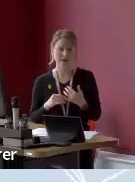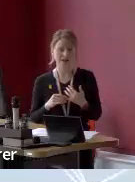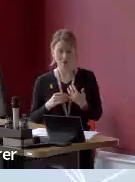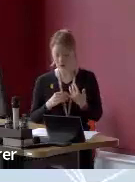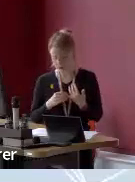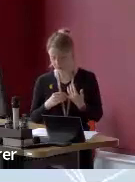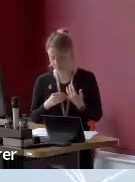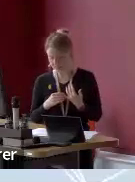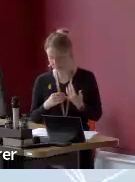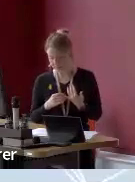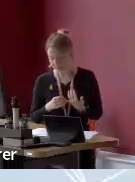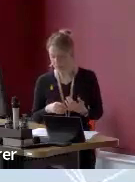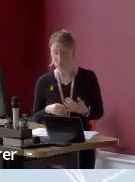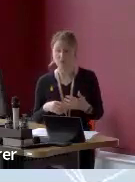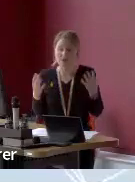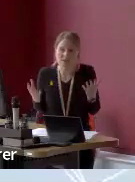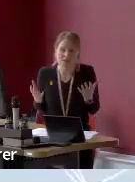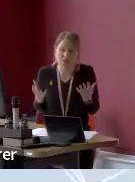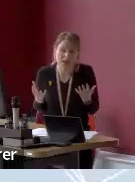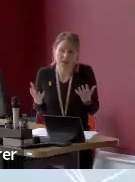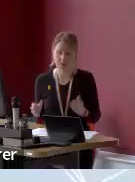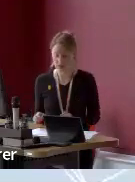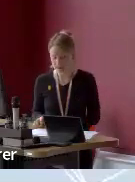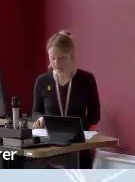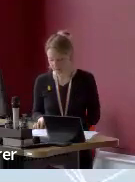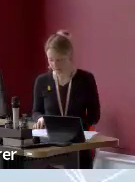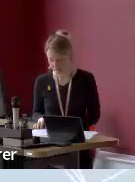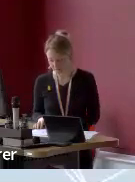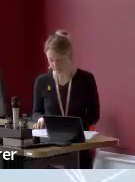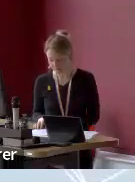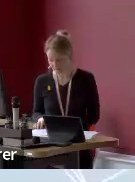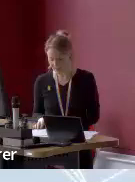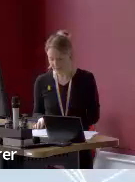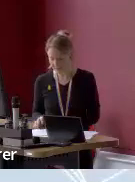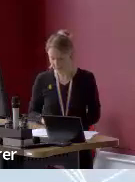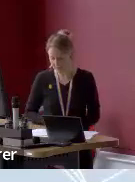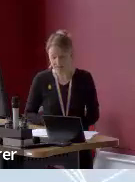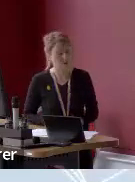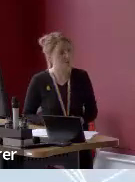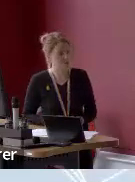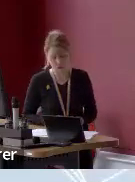and is not accessible to people outside of that specialist area and this can lead to people for